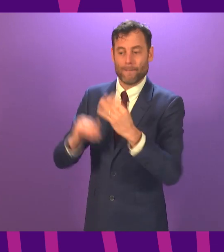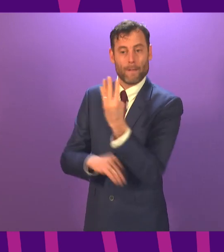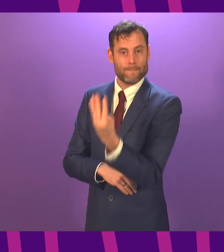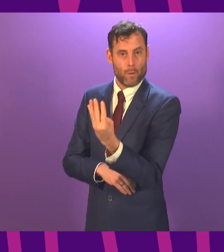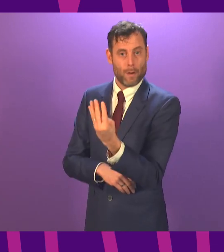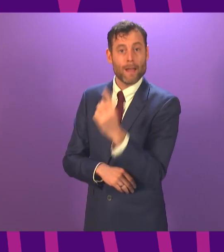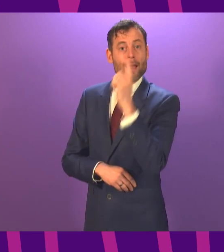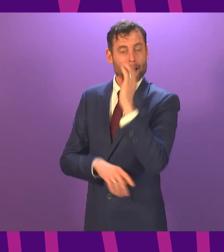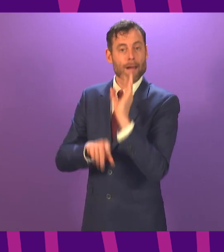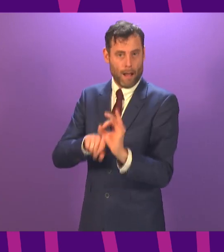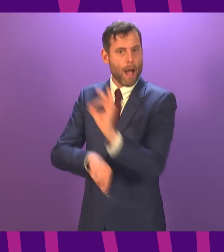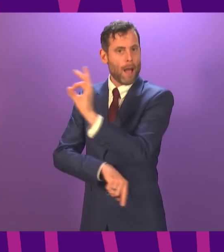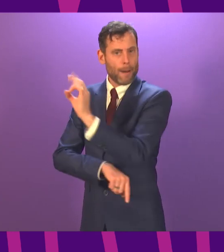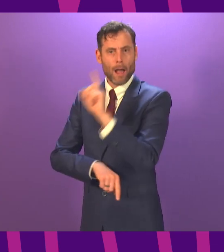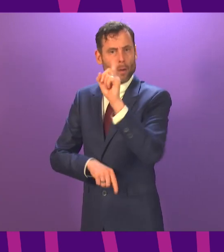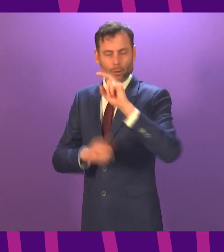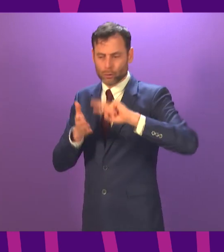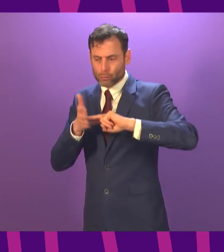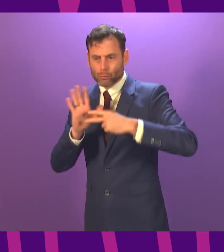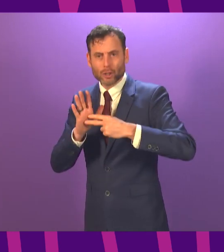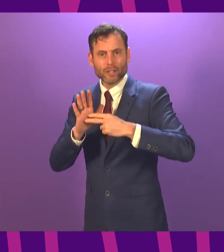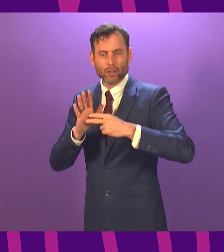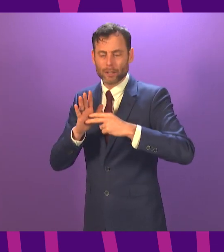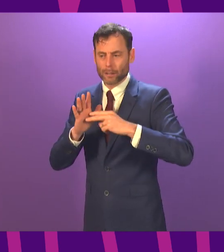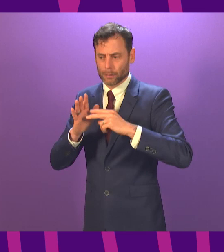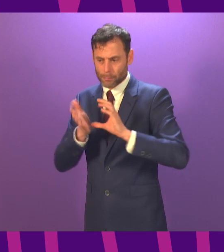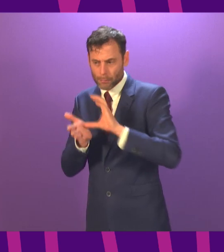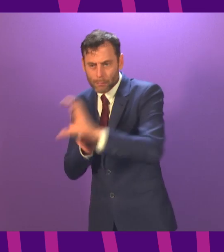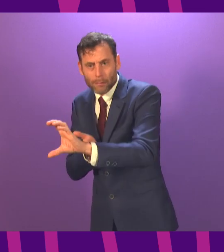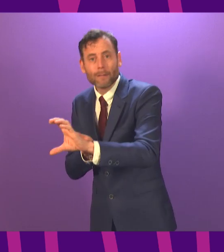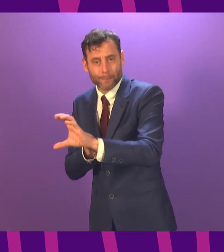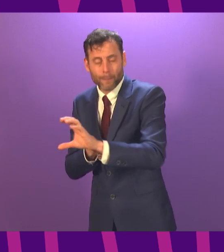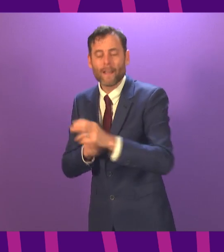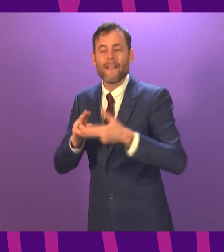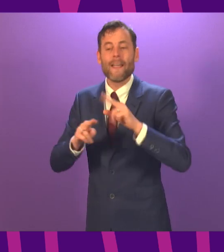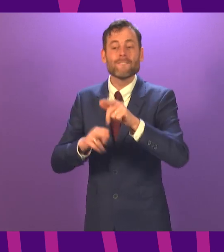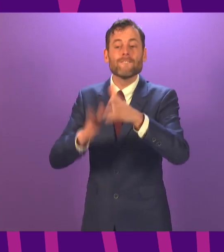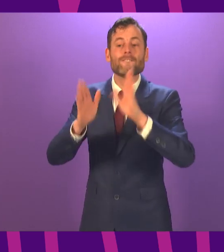for strategic framework business fund support. Businesses that are required to close are